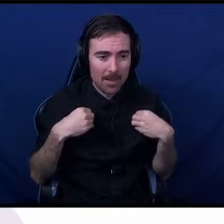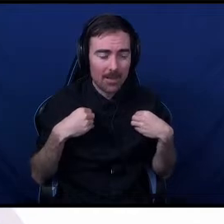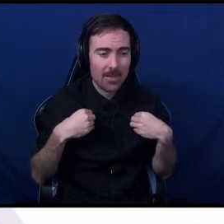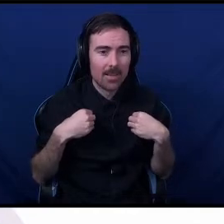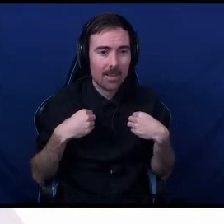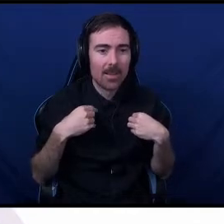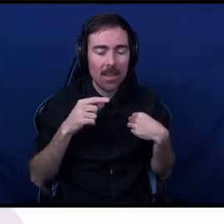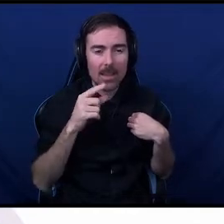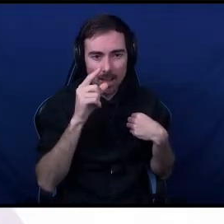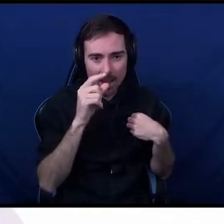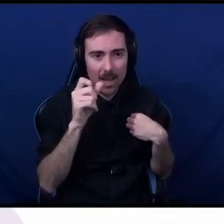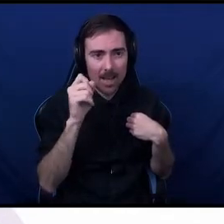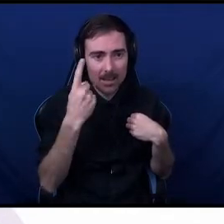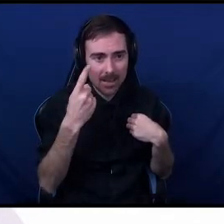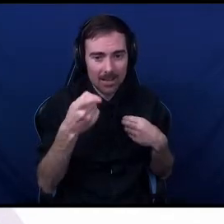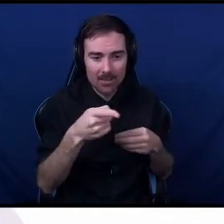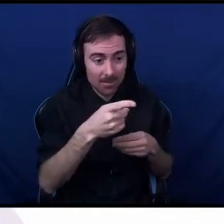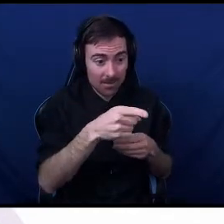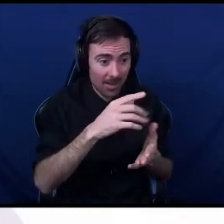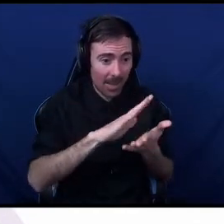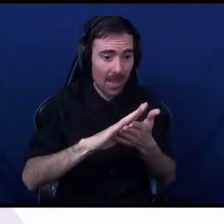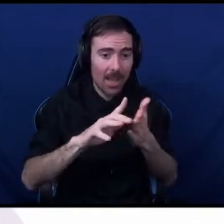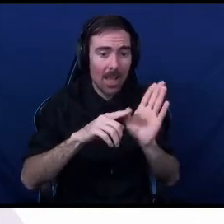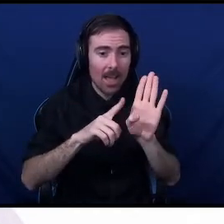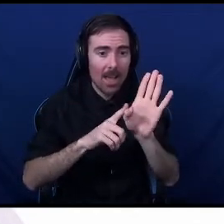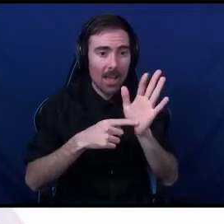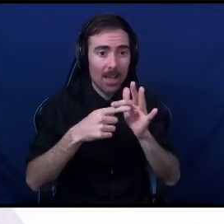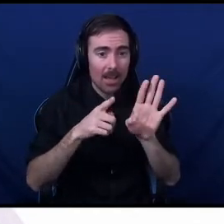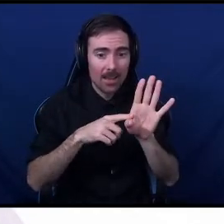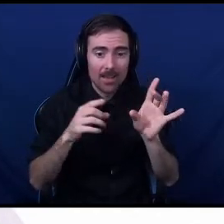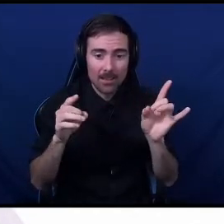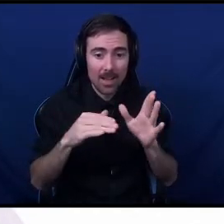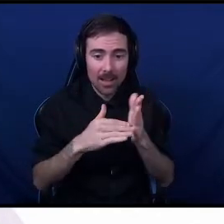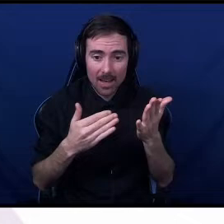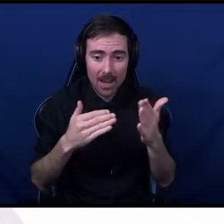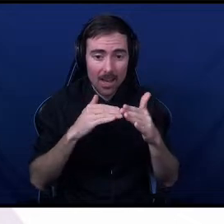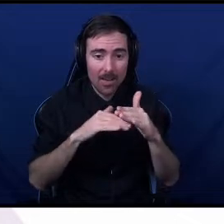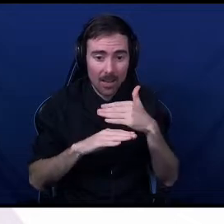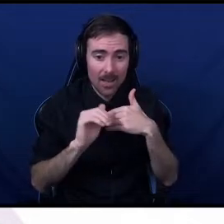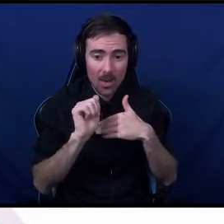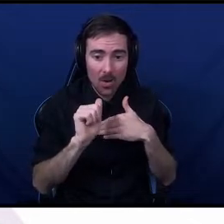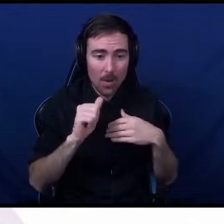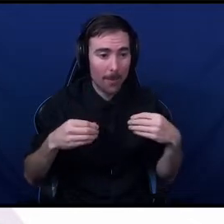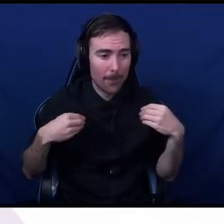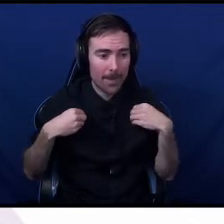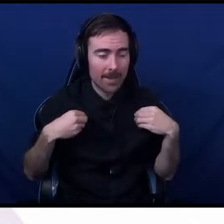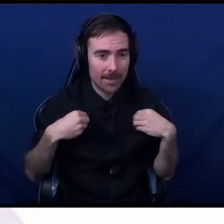of this, like Haley is kind of doing this right now in her business, that she's seen kind of the untapped kind of value